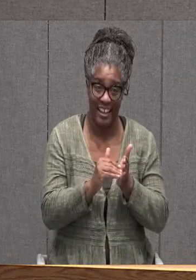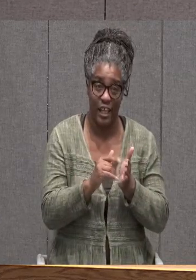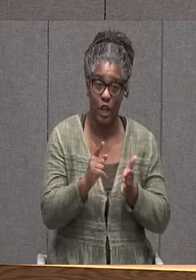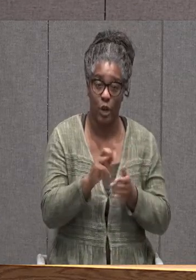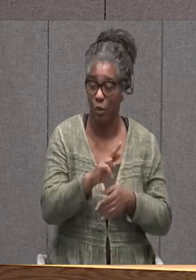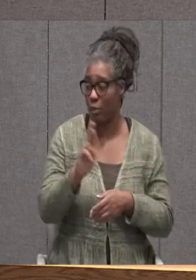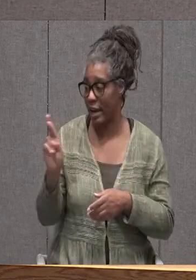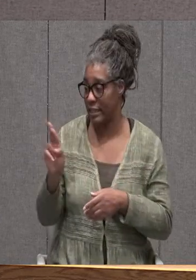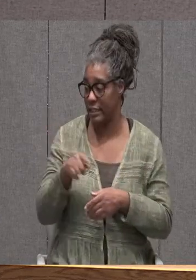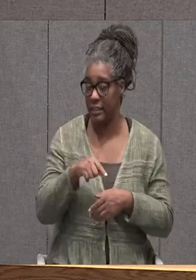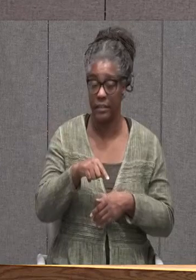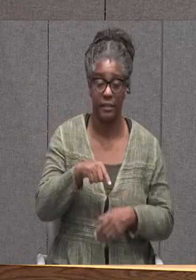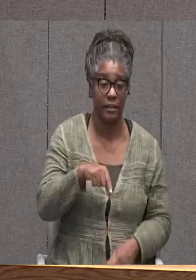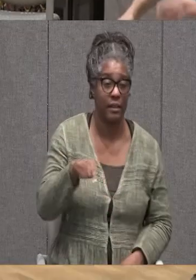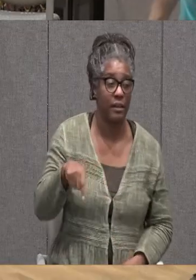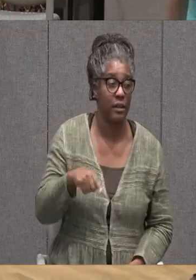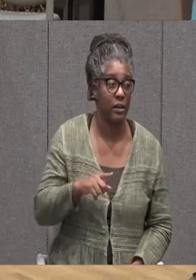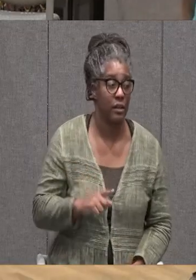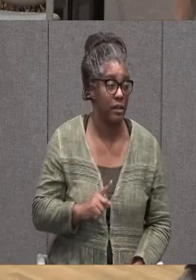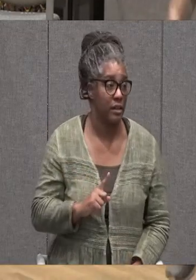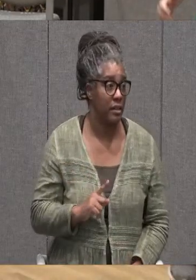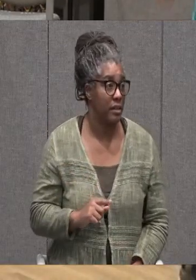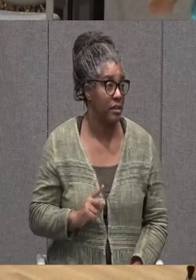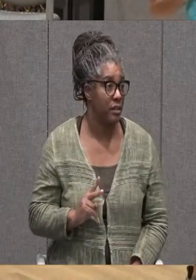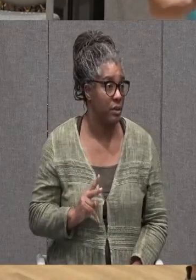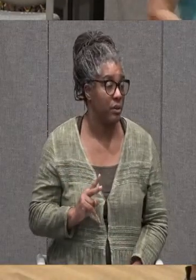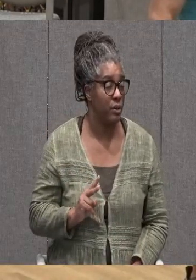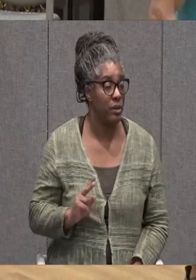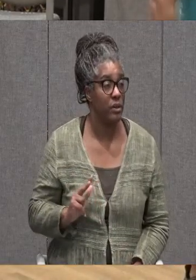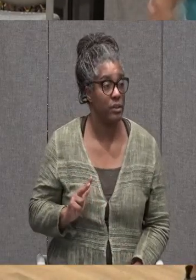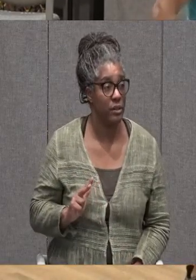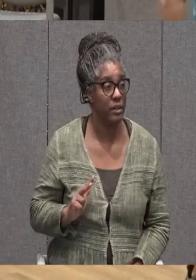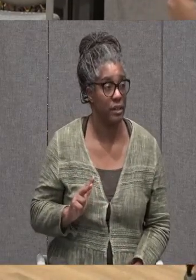Five, six, ready, go, one, two, three, four, five,